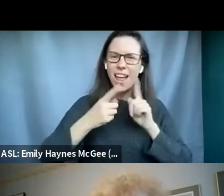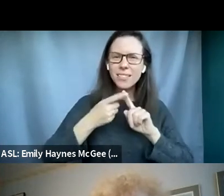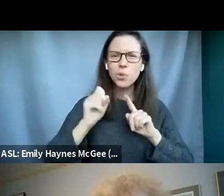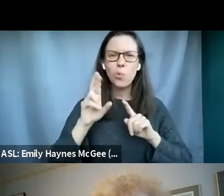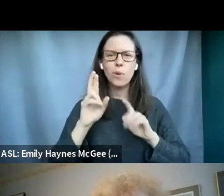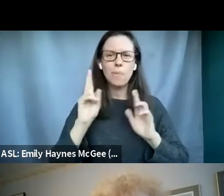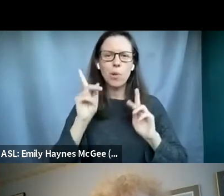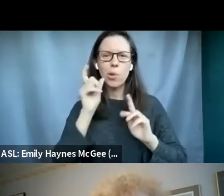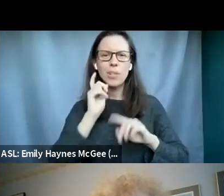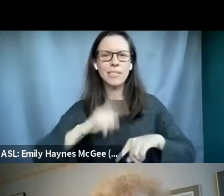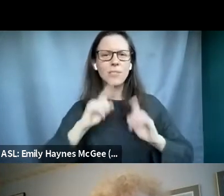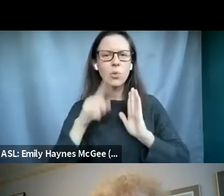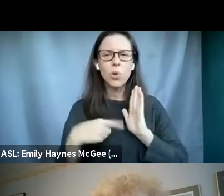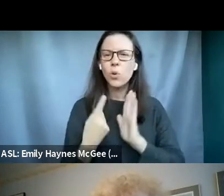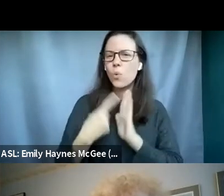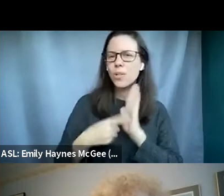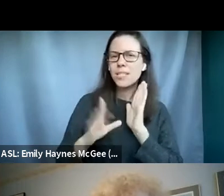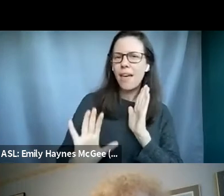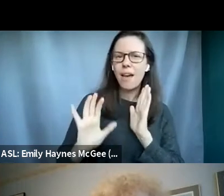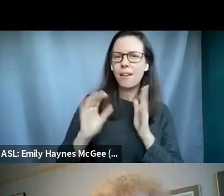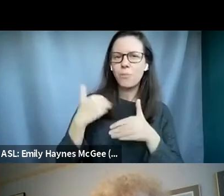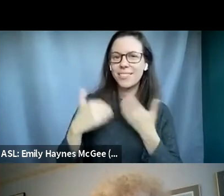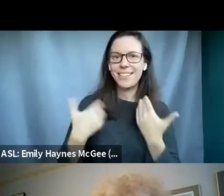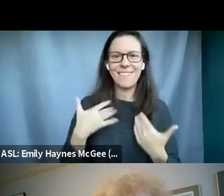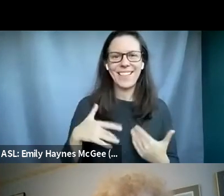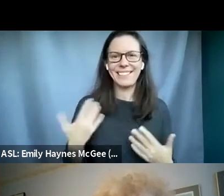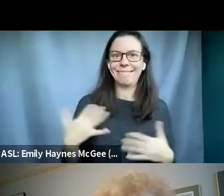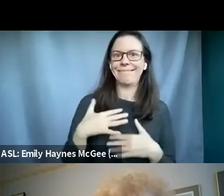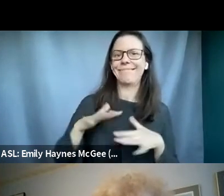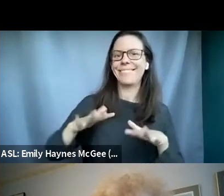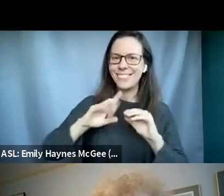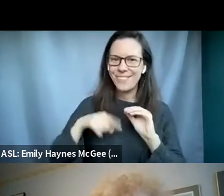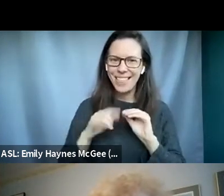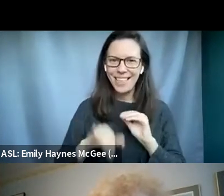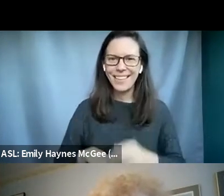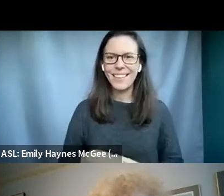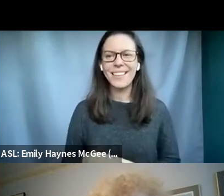more about that process I would feel intimidated about by thinking through that. For sure.